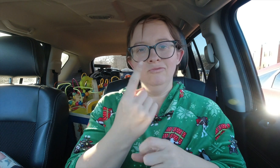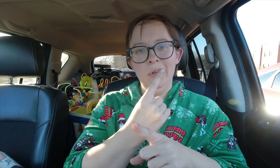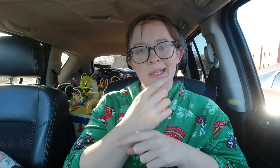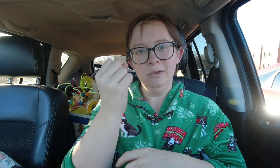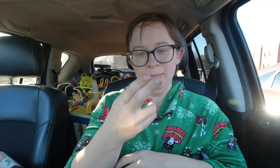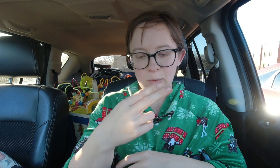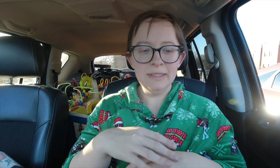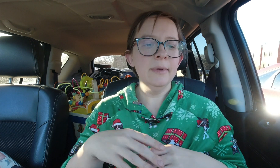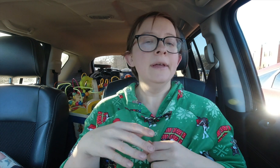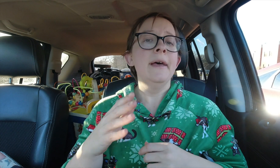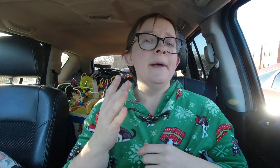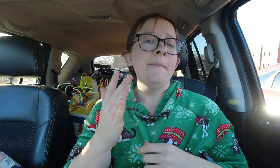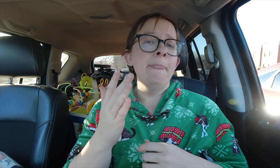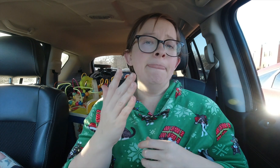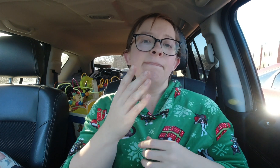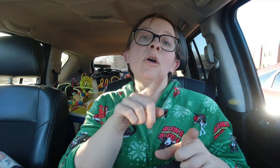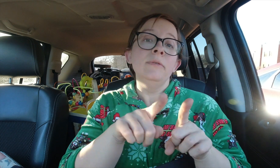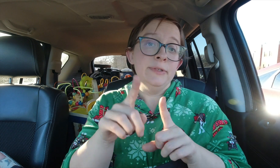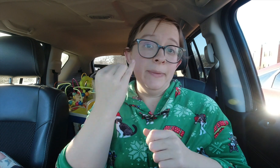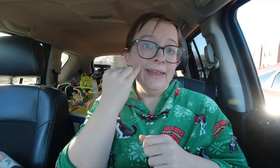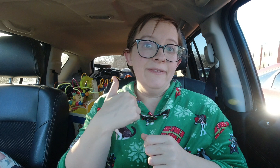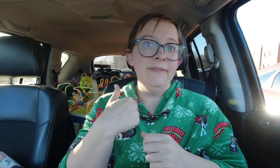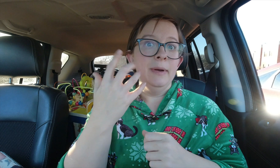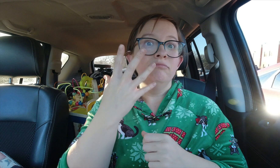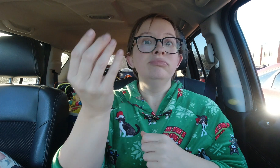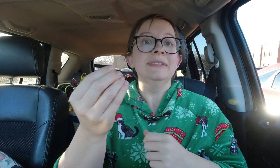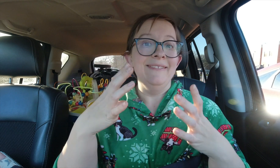So we did use just disposables at that time and then also usually